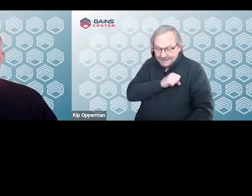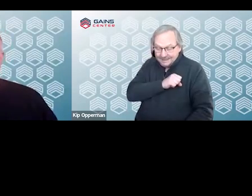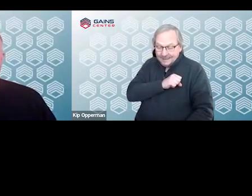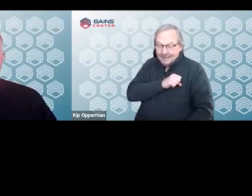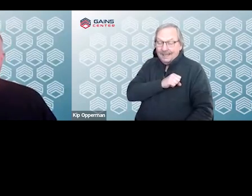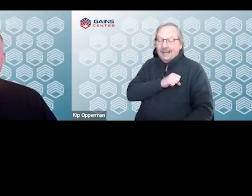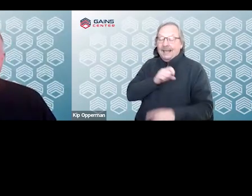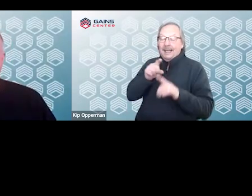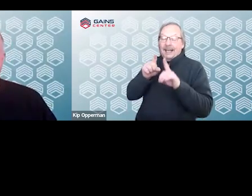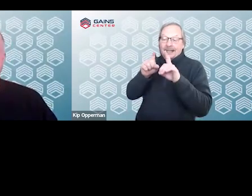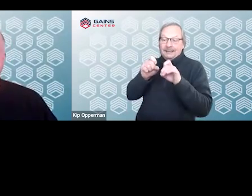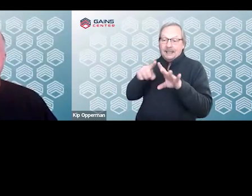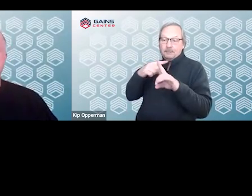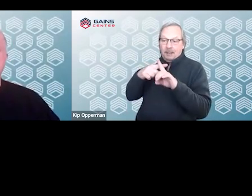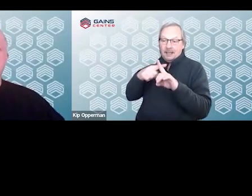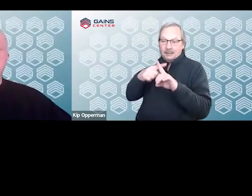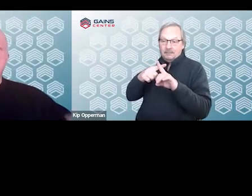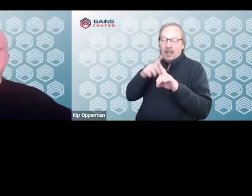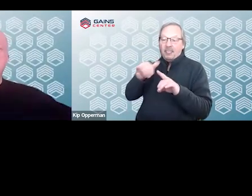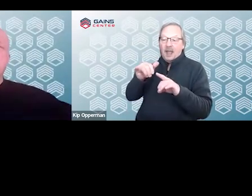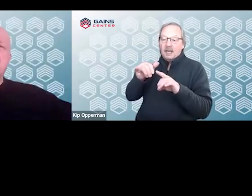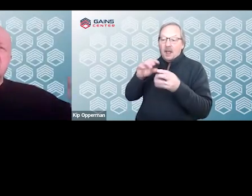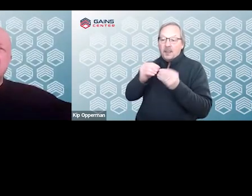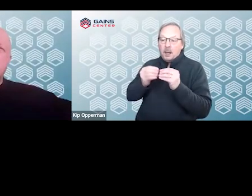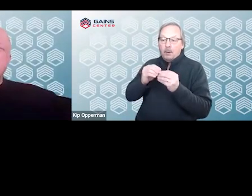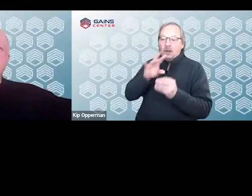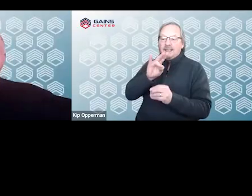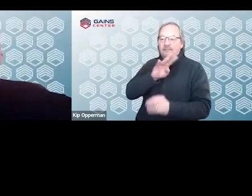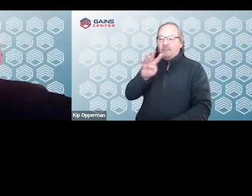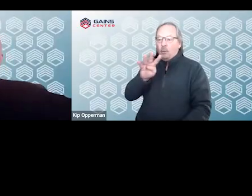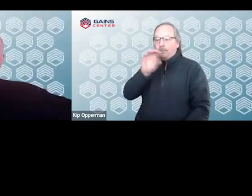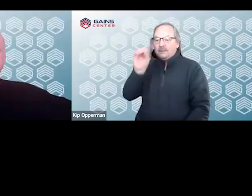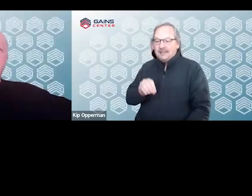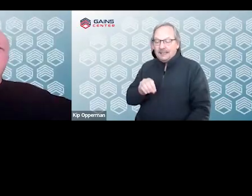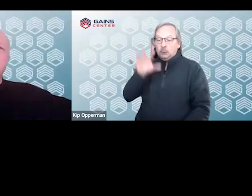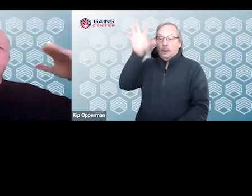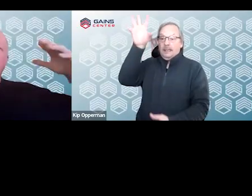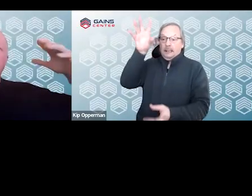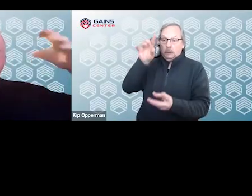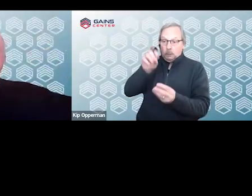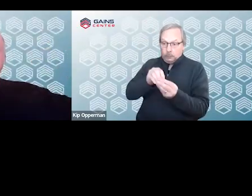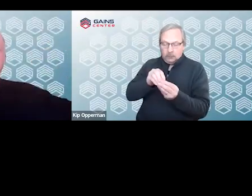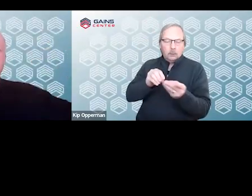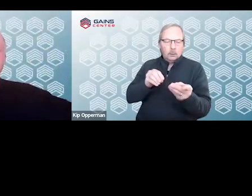then the rate is 74%. But in summary, what you're seeing here is people who are in treatment